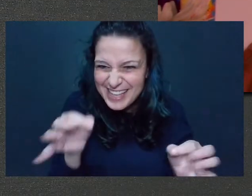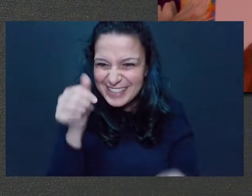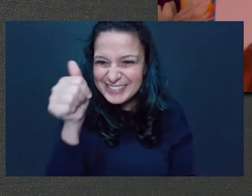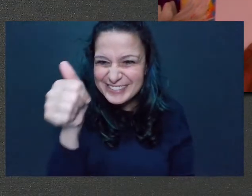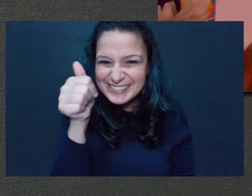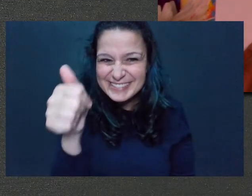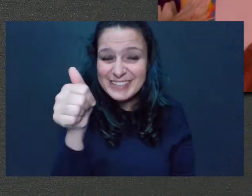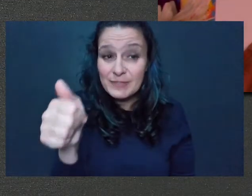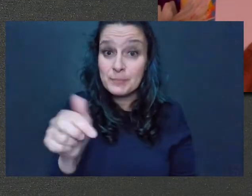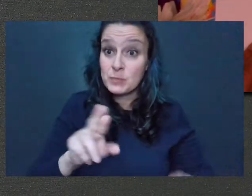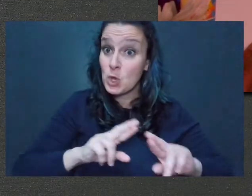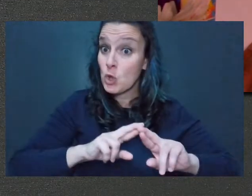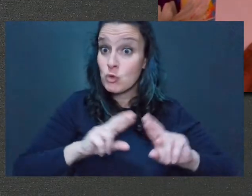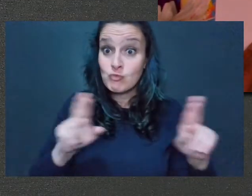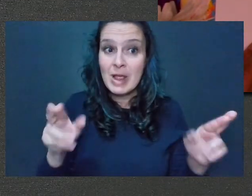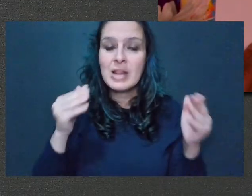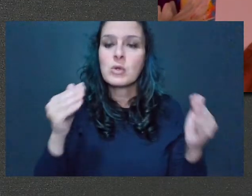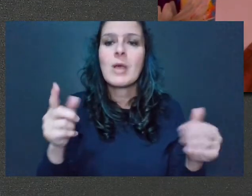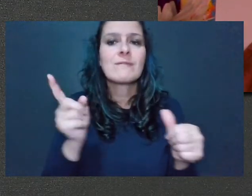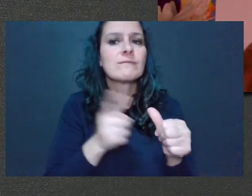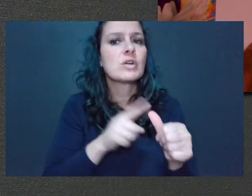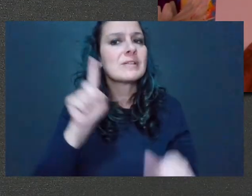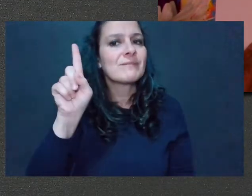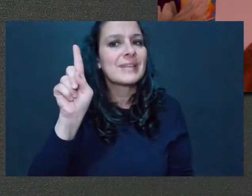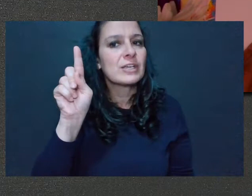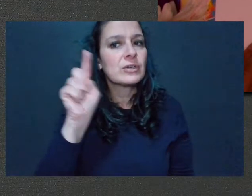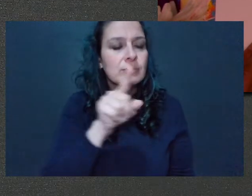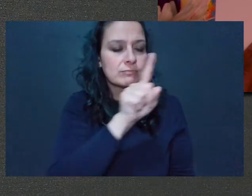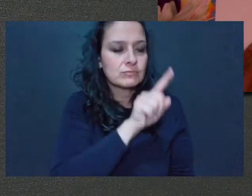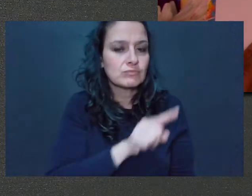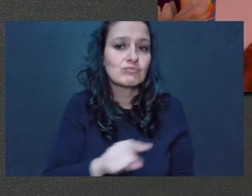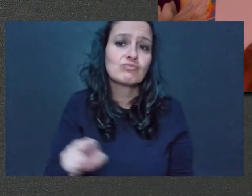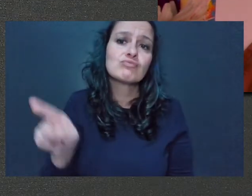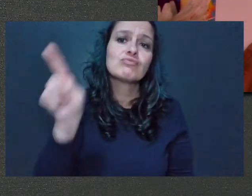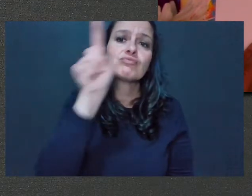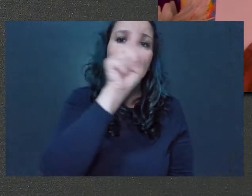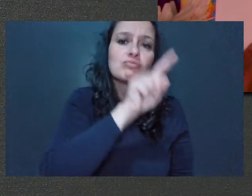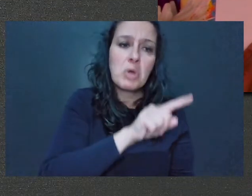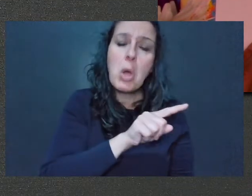When you're ready, air-draw it first, just so you get a feel of where your circle is gonna go,